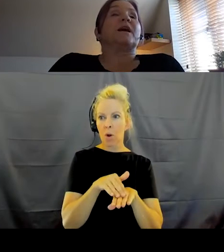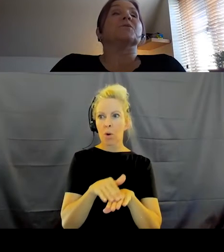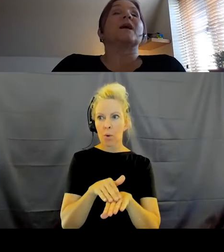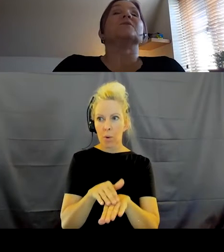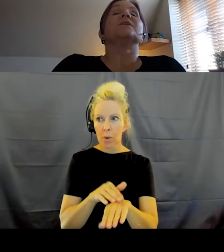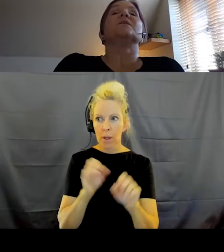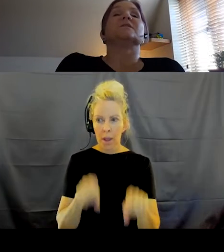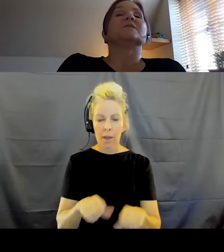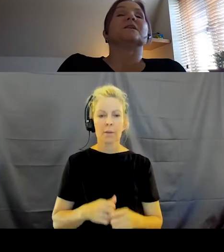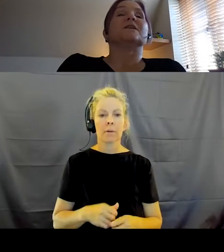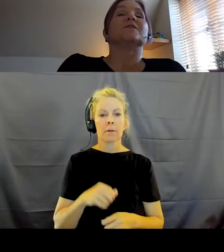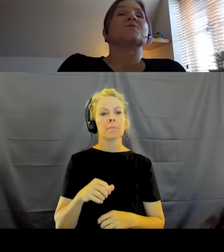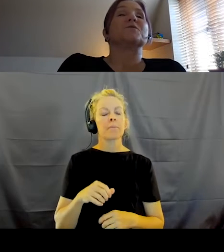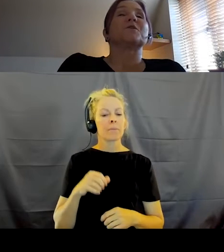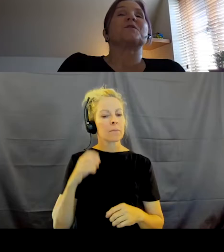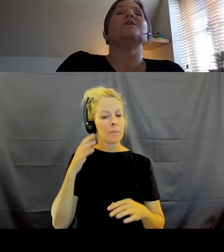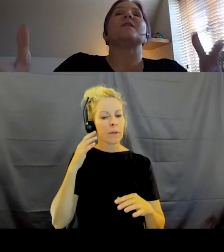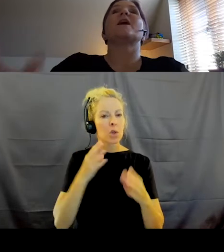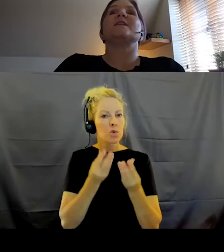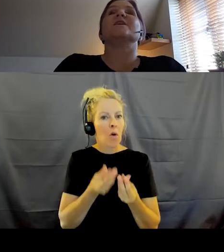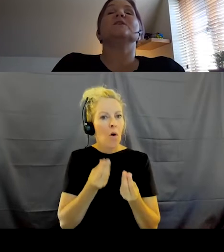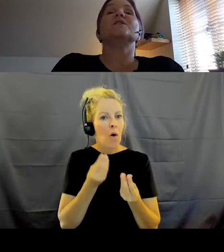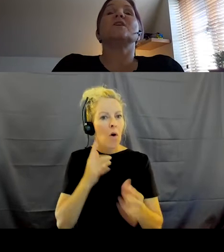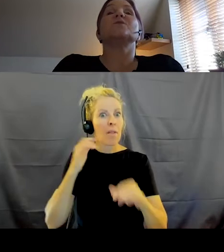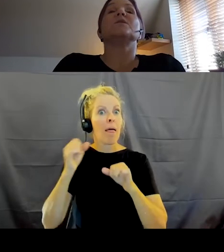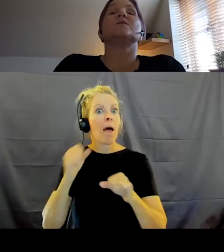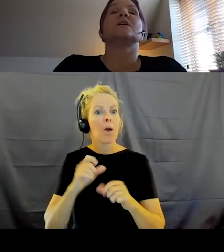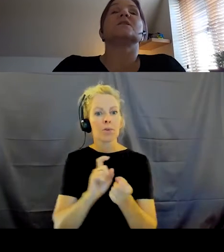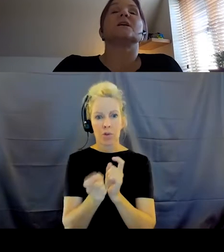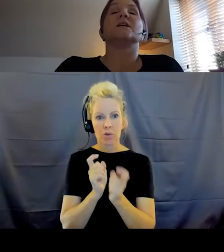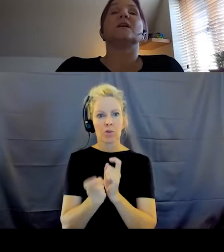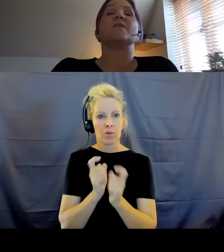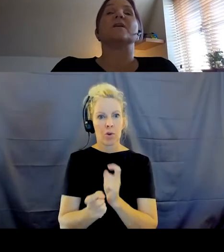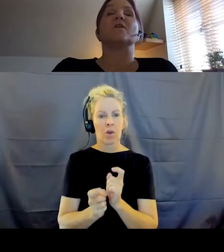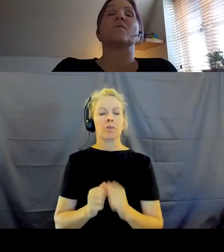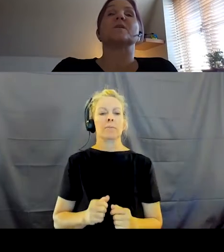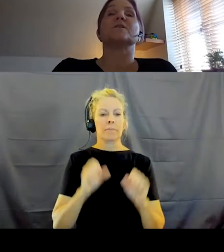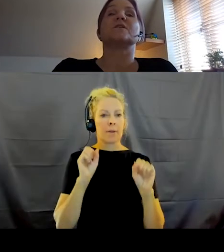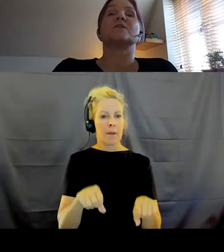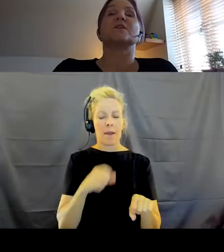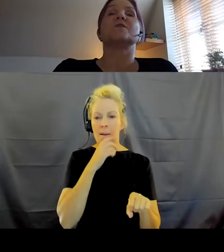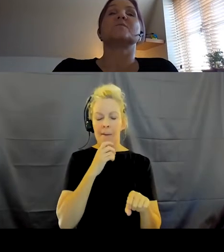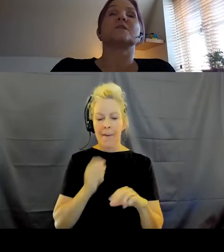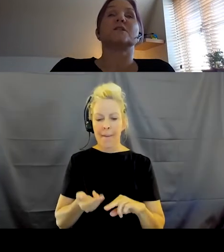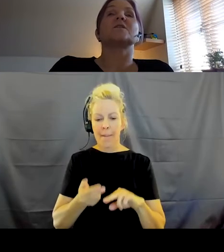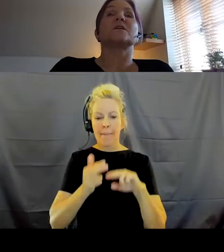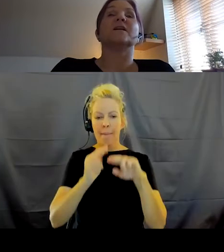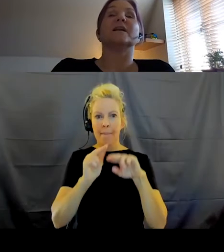loud or louder, soft or softer. You can change all of these things in increments to change in just a